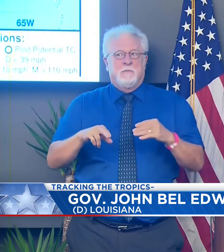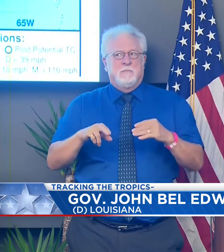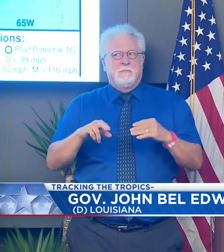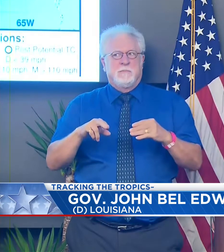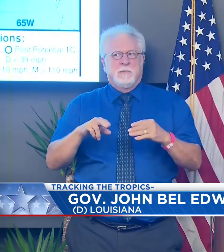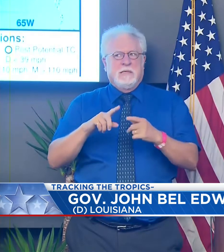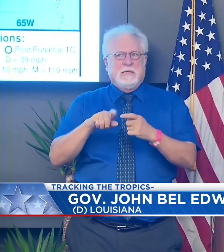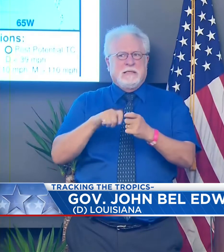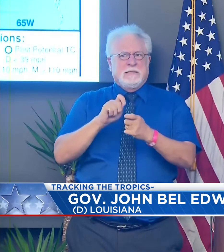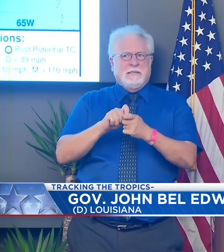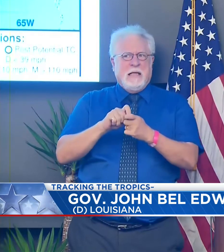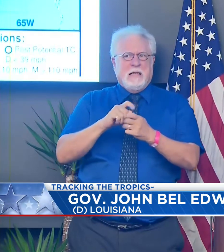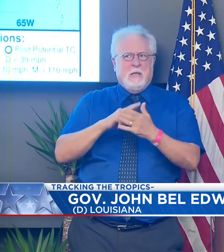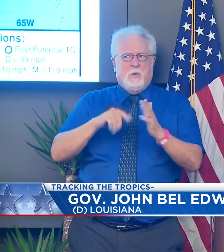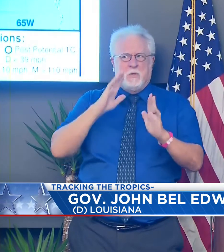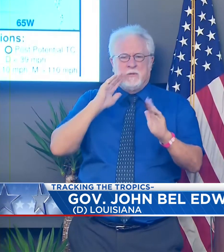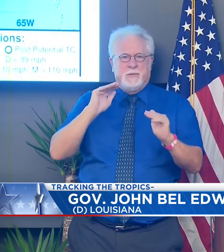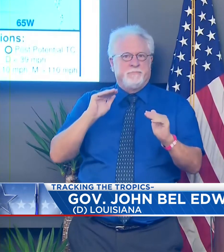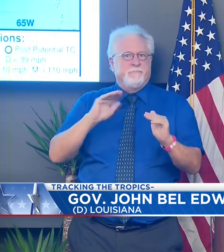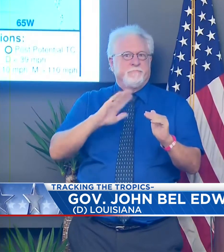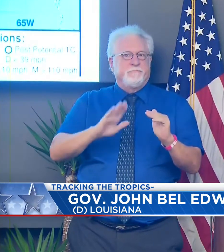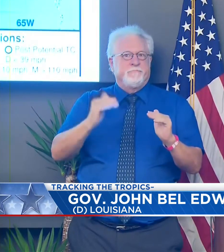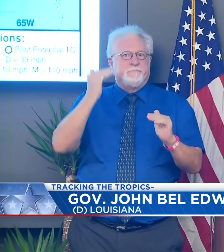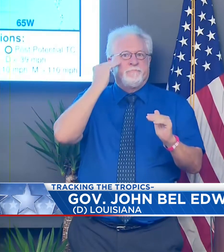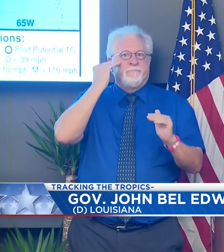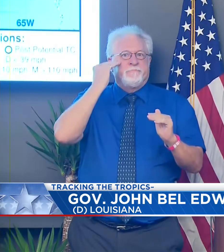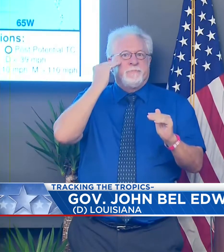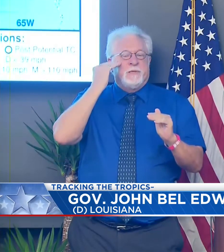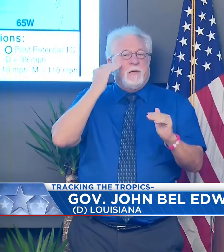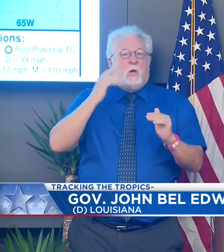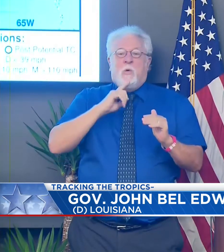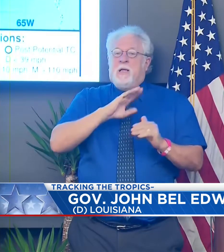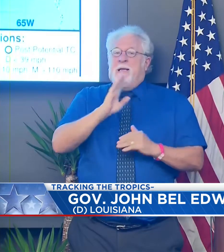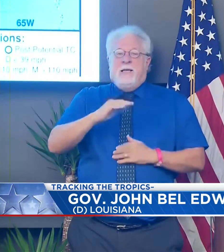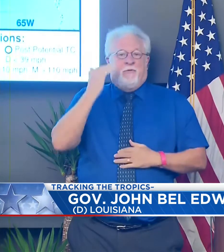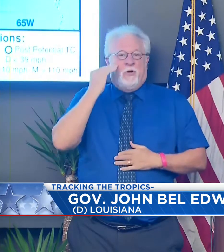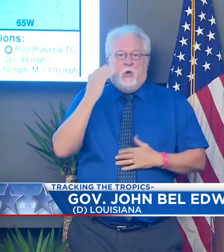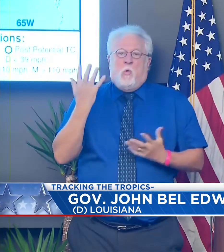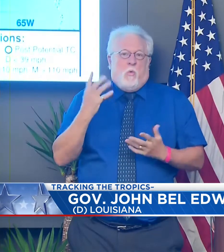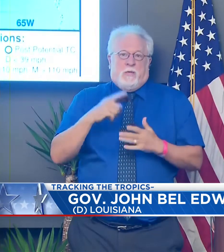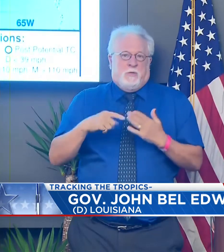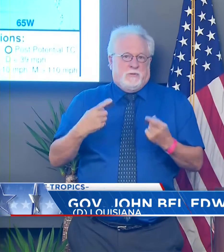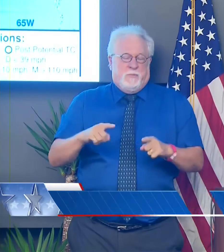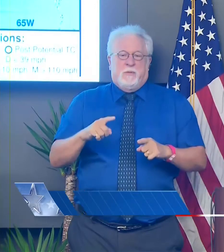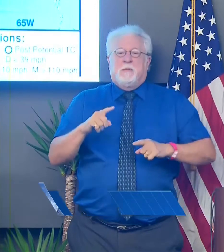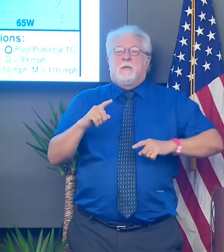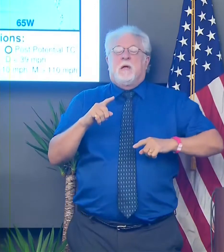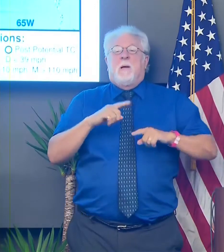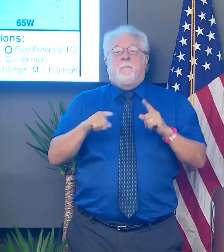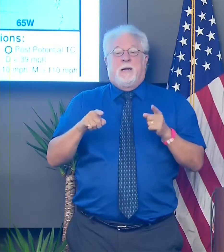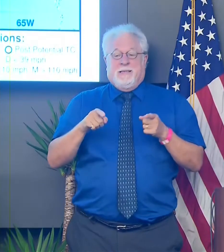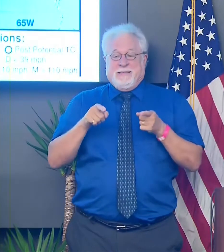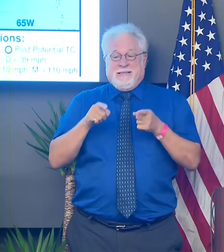SO THE TEMPORAL PROXIMITY AND GEOGR GEOGRAPHIC PROXIMITY OF THE STORMS POSE A CHALLENGE THAT FRANKLY, WE HAVE NOT SEEN BEFORE.